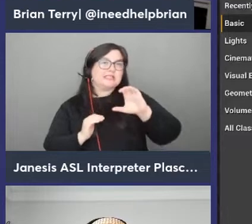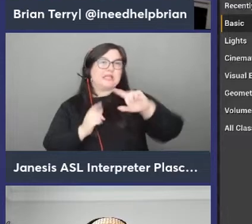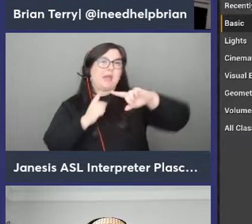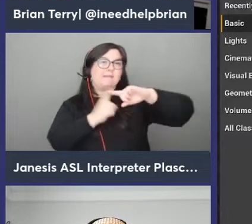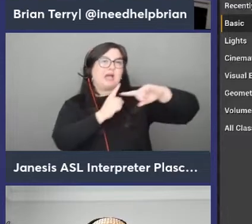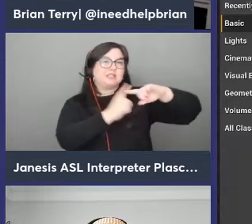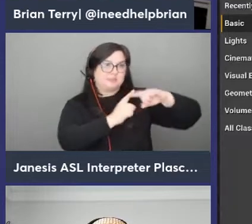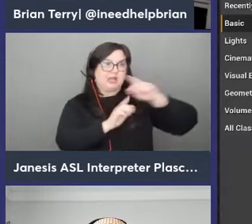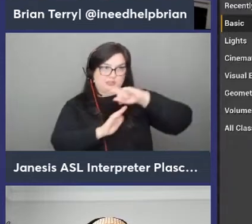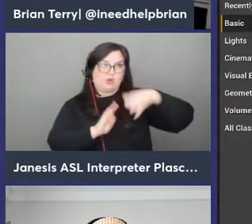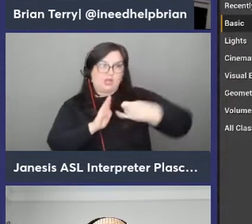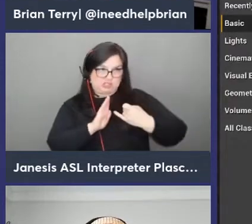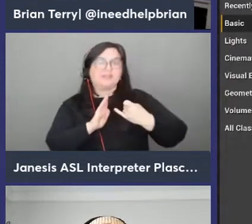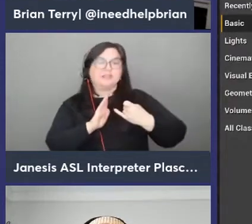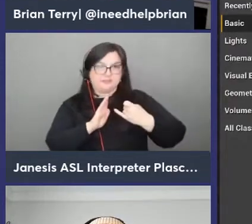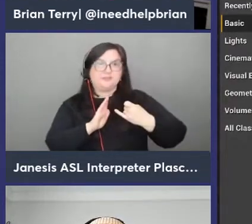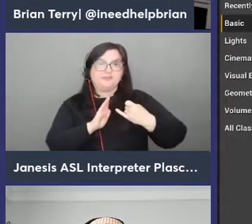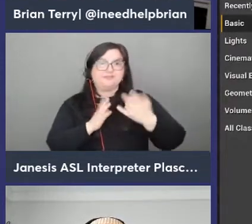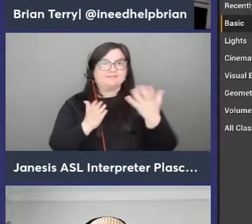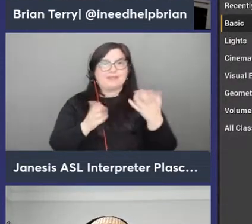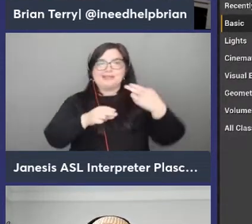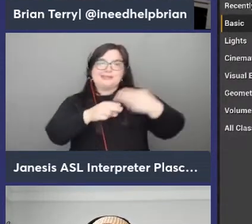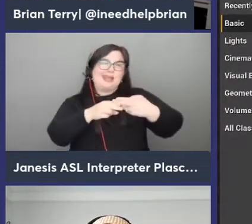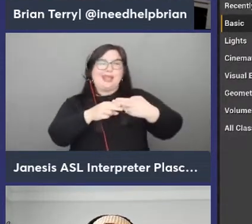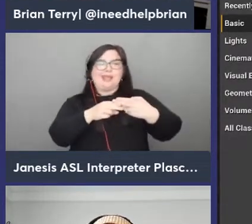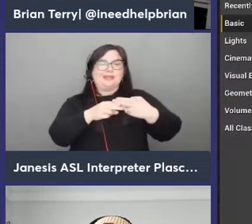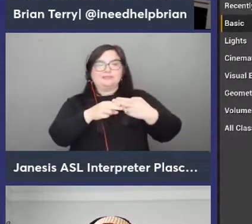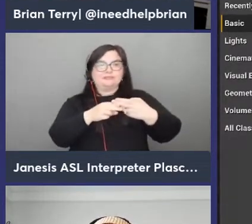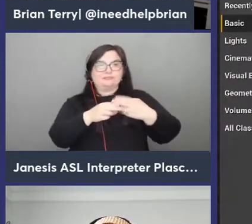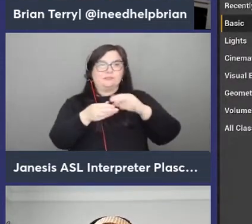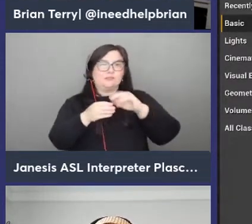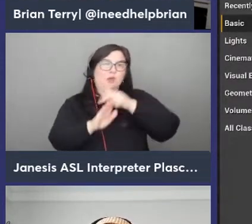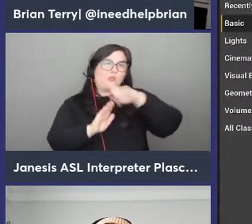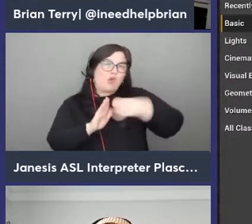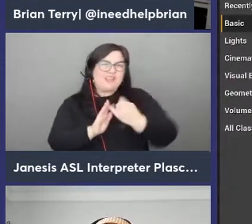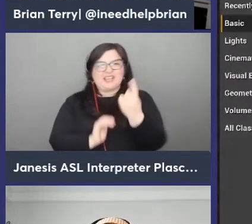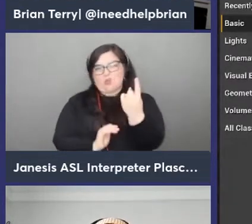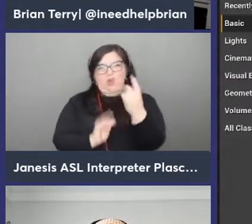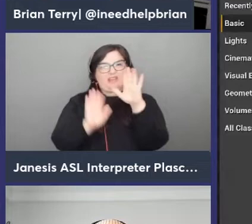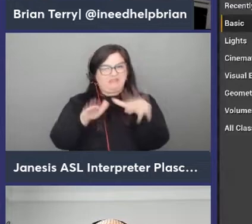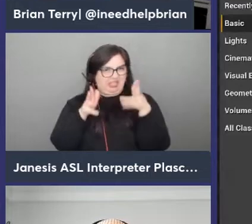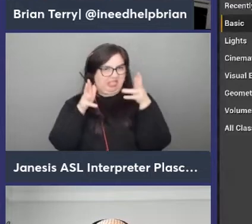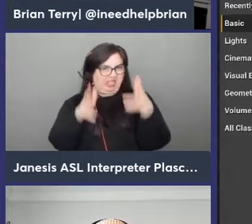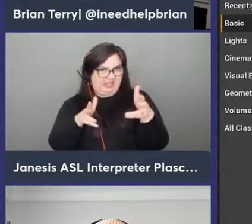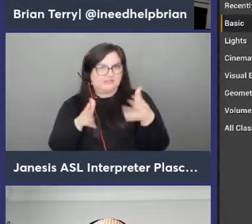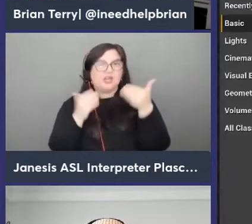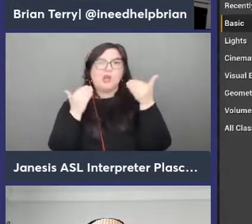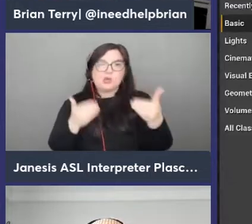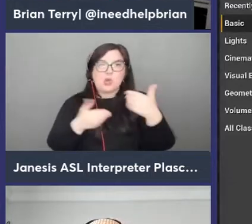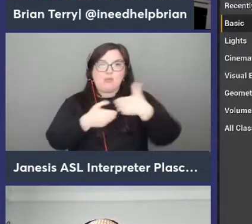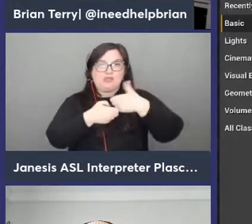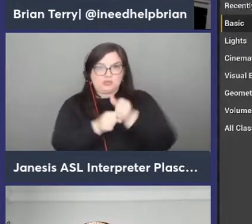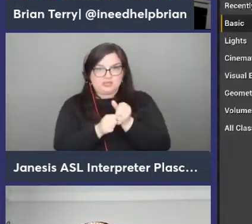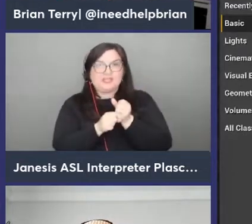On this one, give it a name for now. My Project 1 is good for now. You create that project, it takes time.